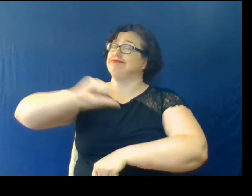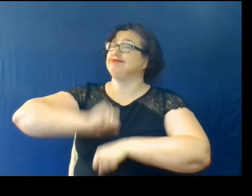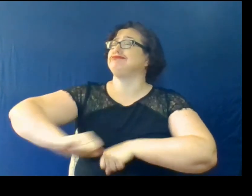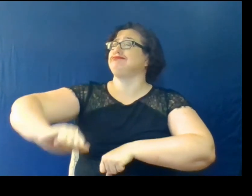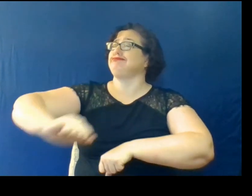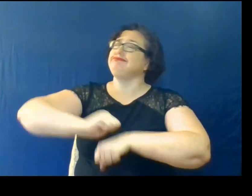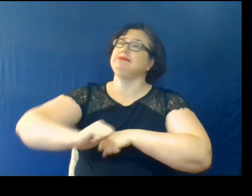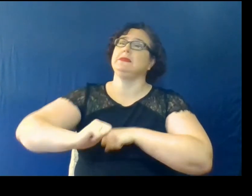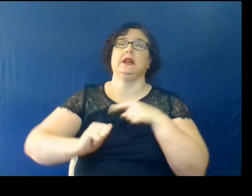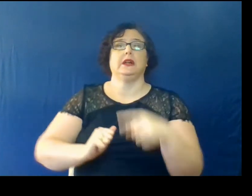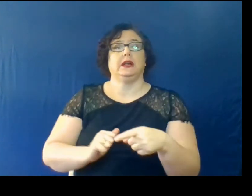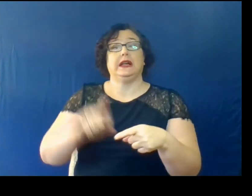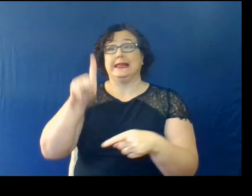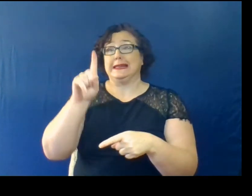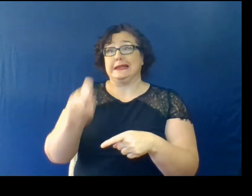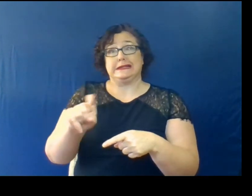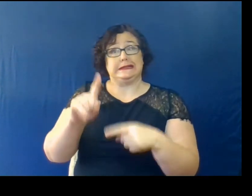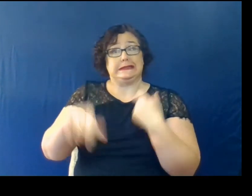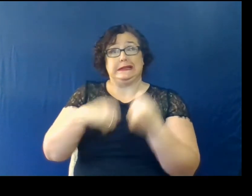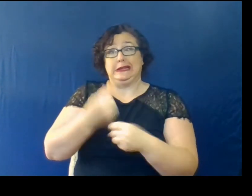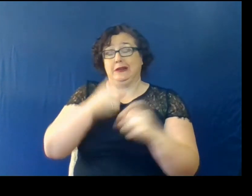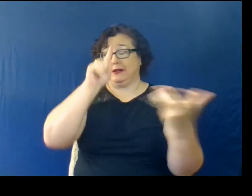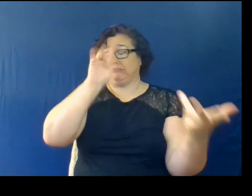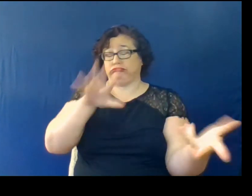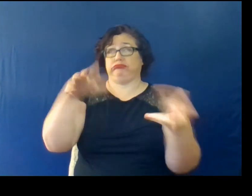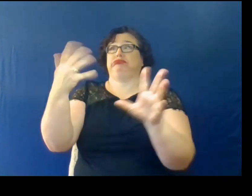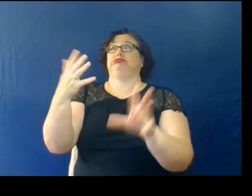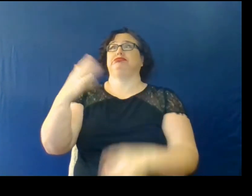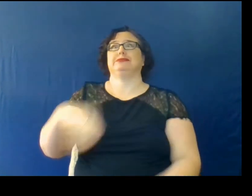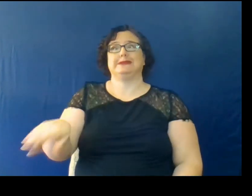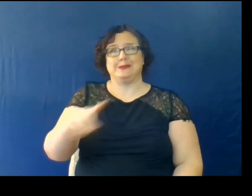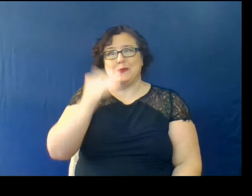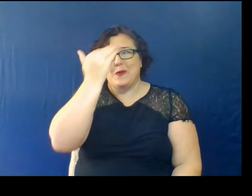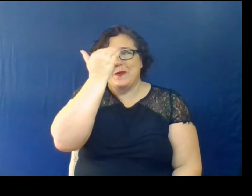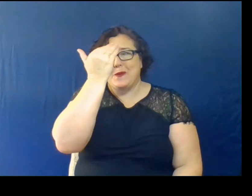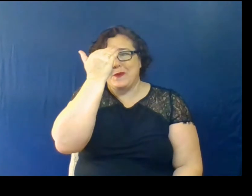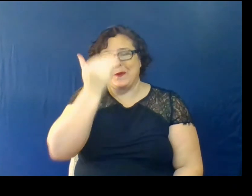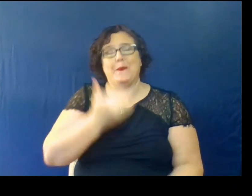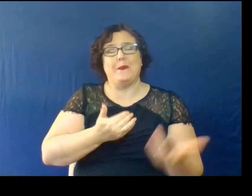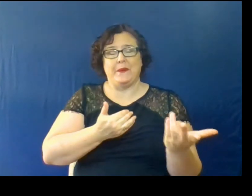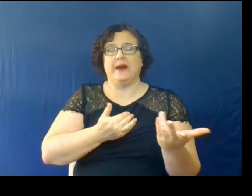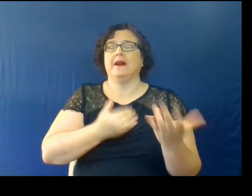a year unlike any other for everyone and certainly no different elections but I'm really really proud